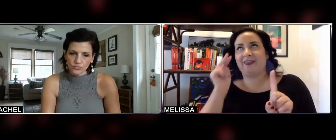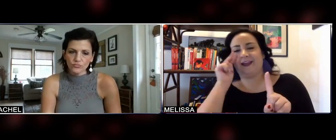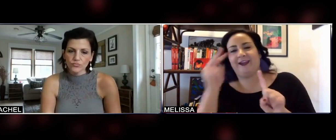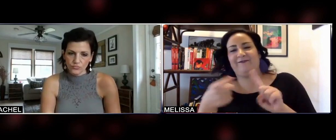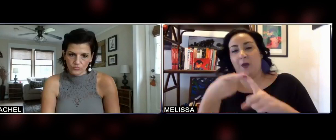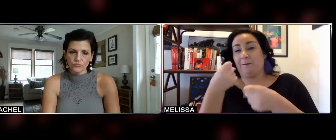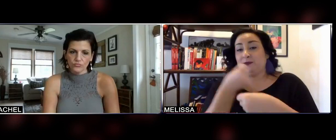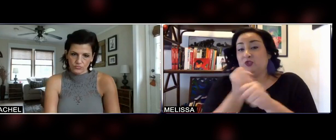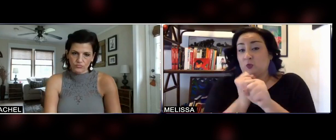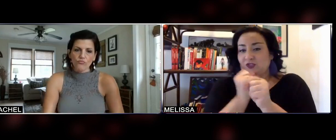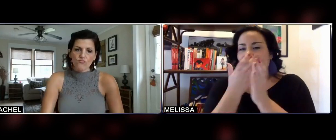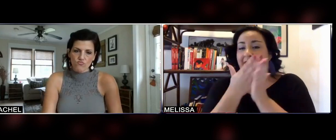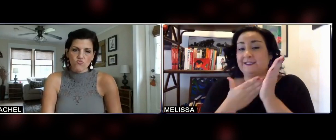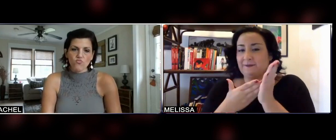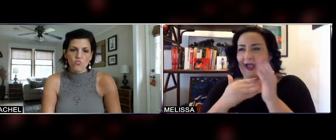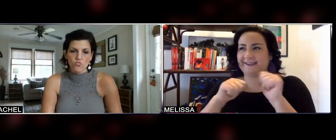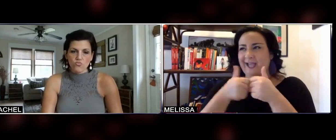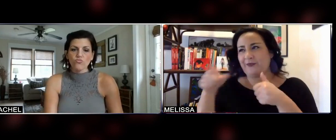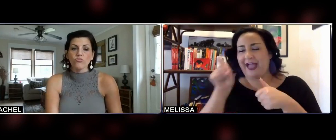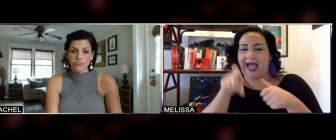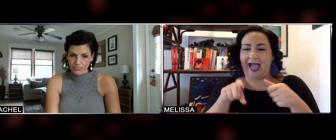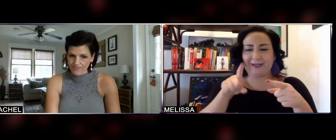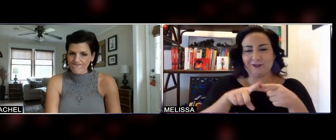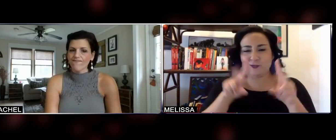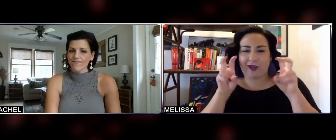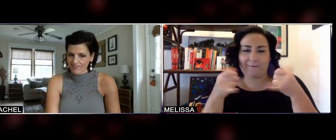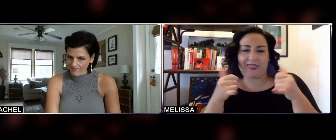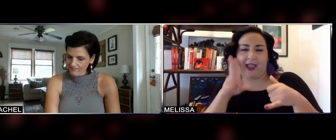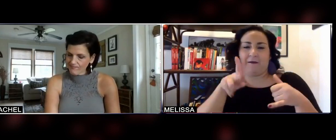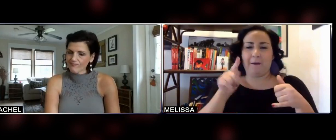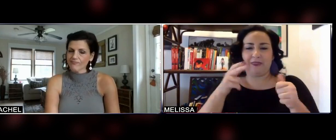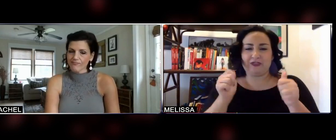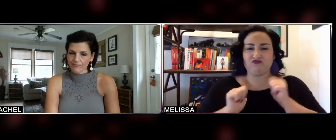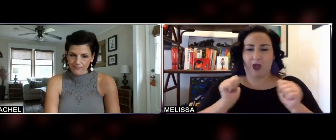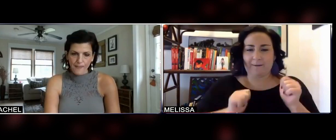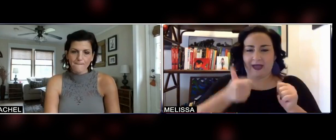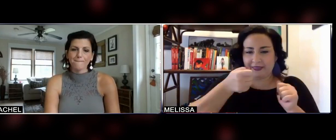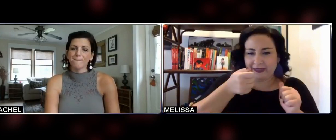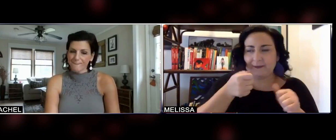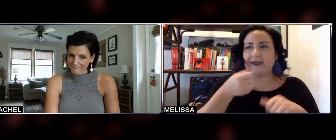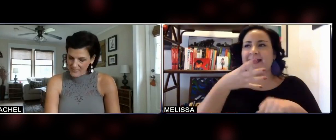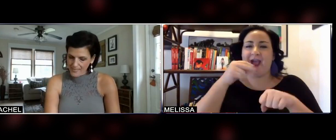I can definitely see things from the producers' perspective and how they needed to play up the drama a little.